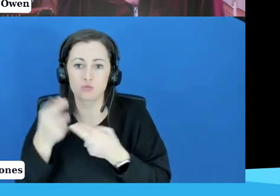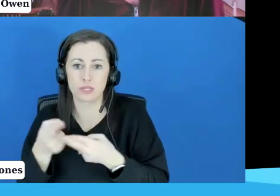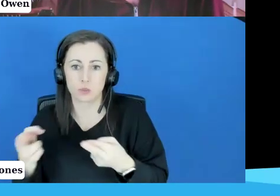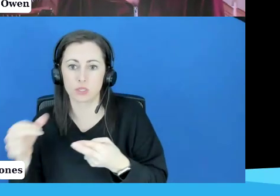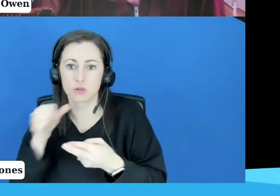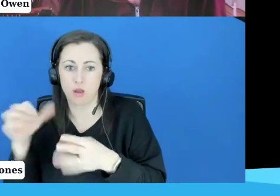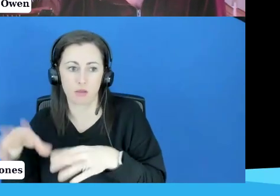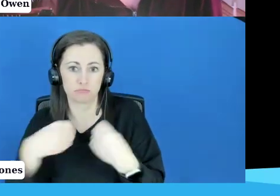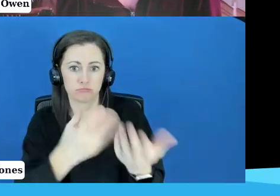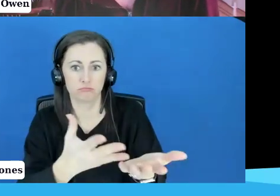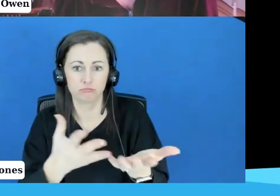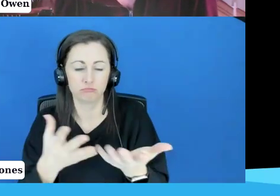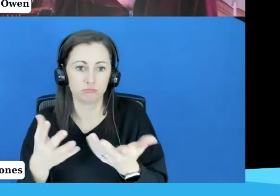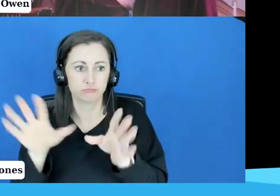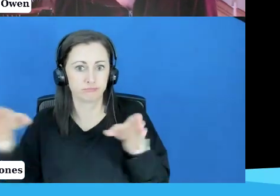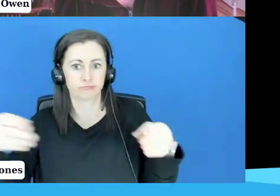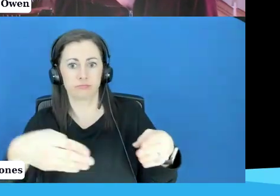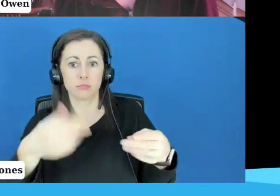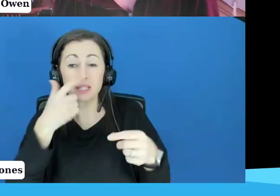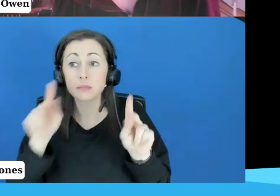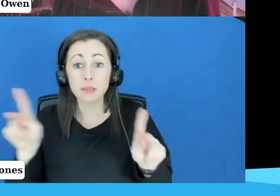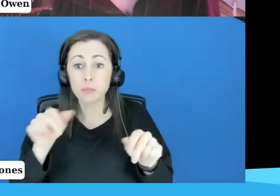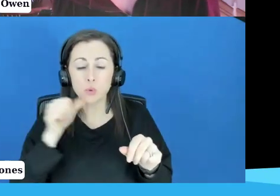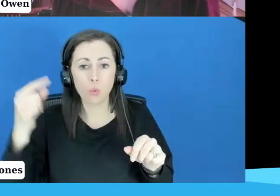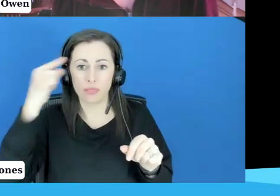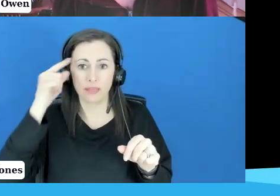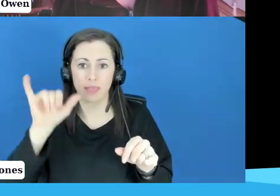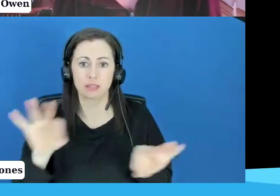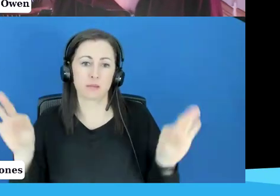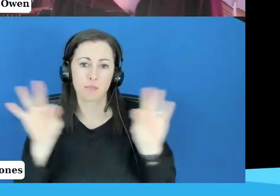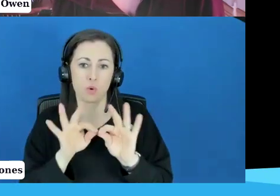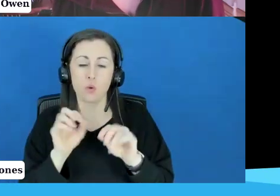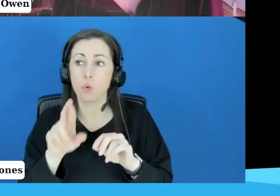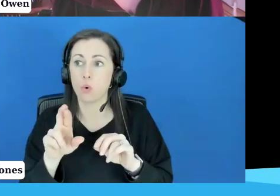because they just don't see it as something important, or something valuable,